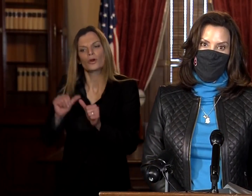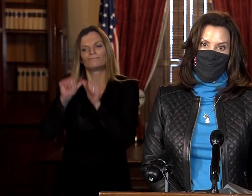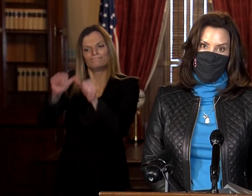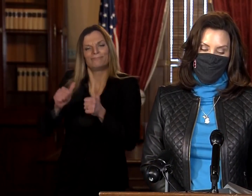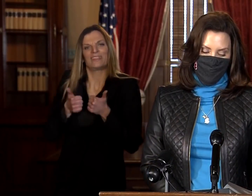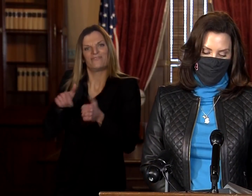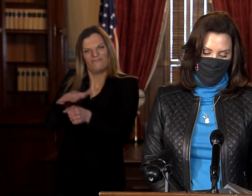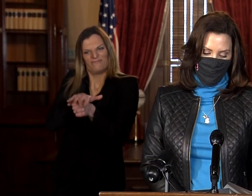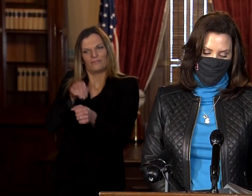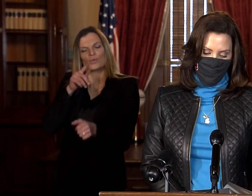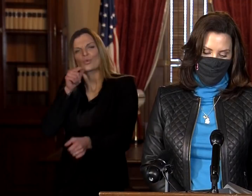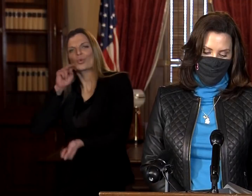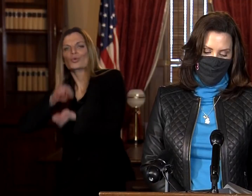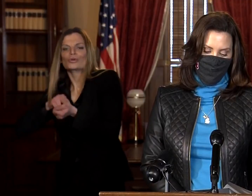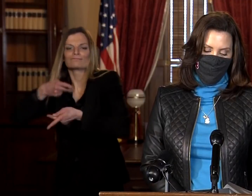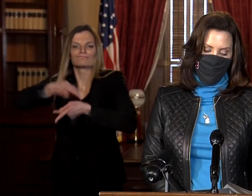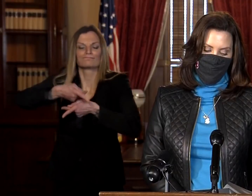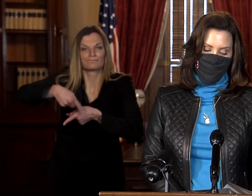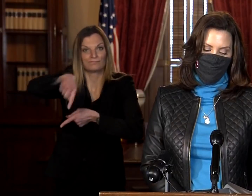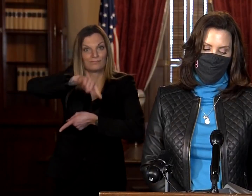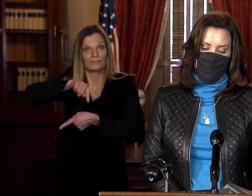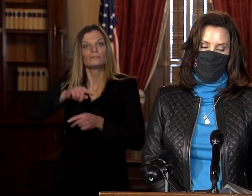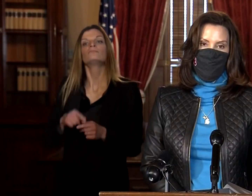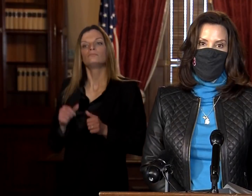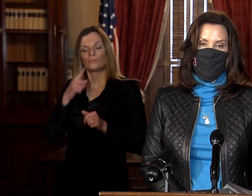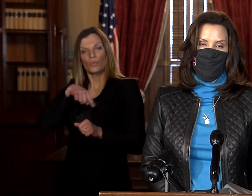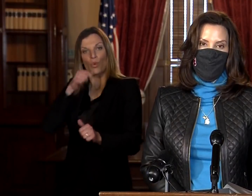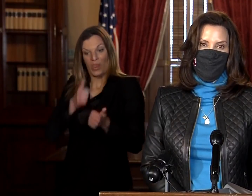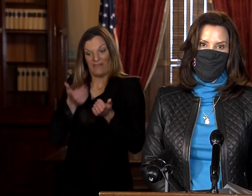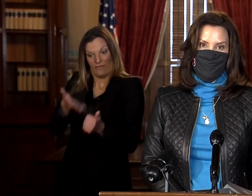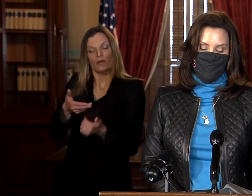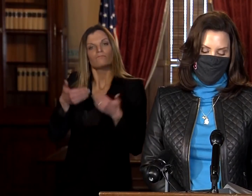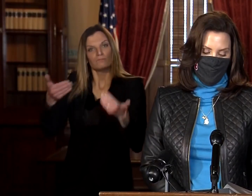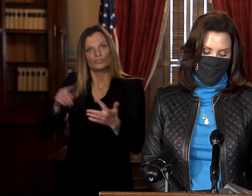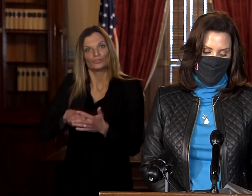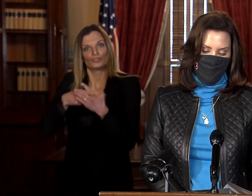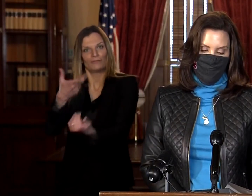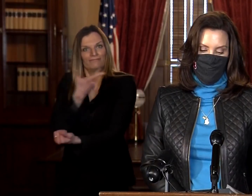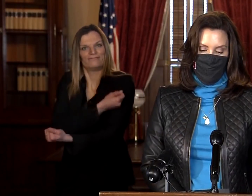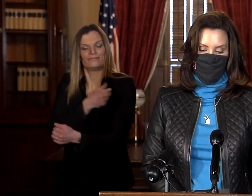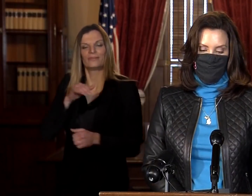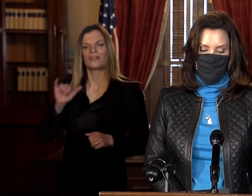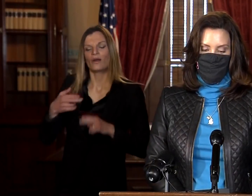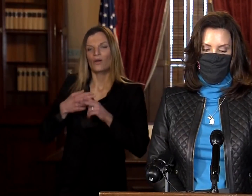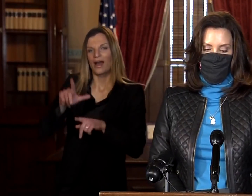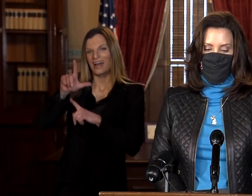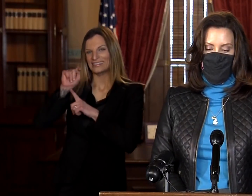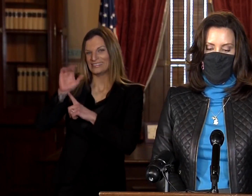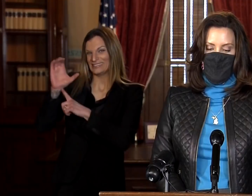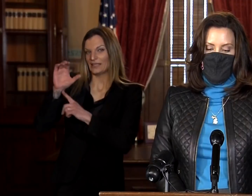These residents are among the first facilities to receive the first facilities to receive the Vaccine through our pharmacy Vaccine through our pharmacy partnership for long term care,